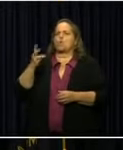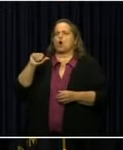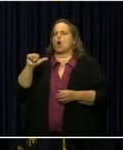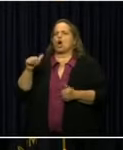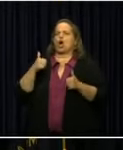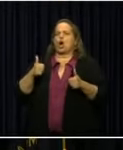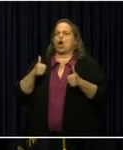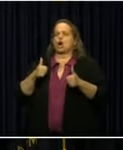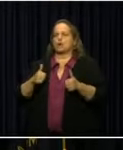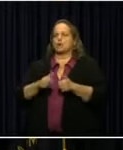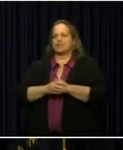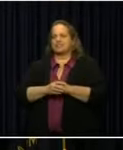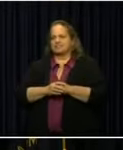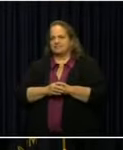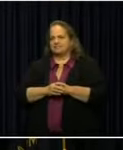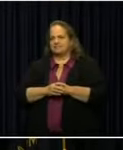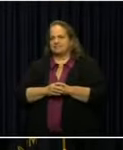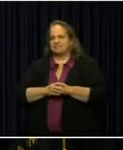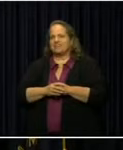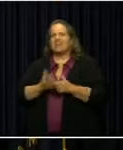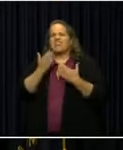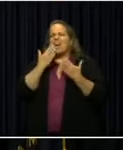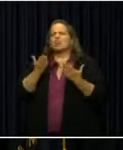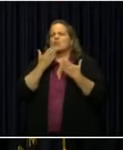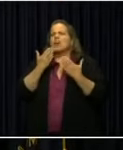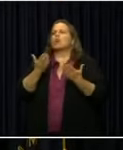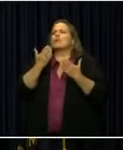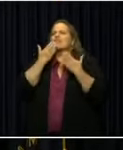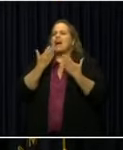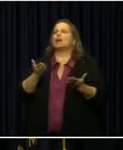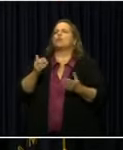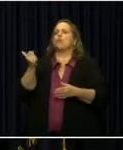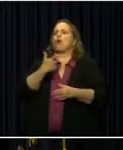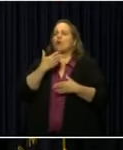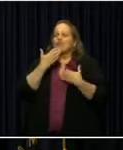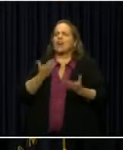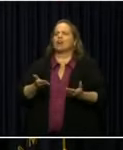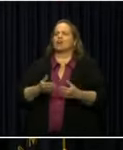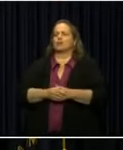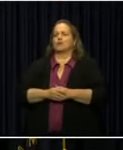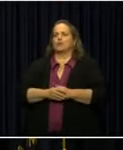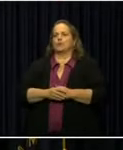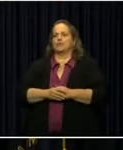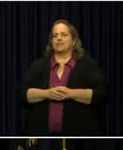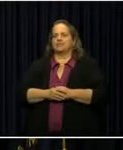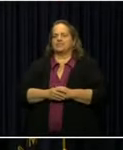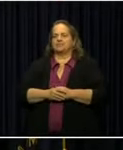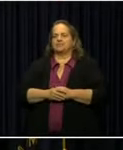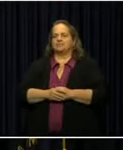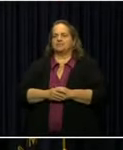SO WE'VE BEEN LEARNING A LITTLE BIT OF SIGN LANGUAGE EVERY DAY AND WE'VE BEEN TRYING TO DO IT A